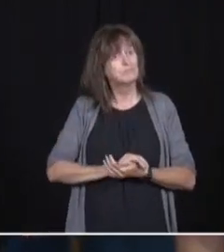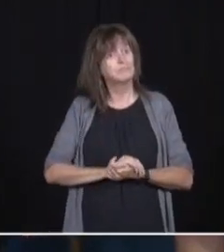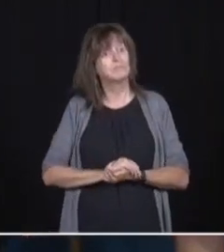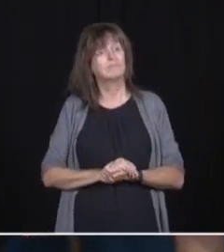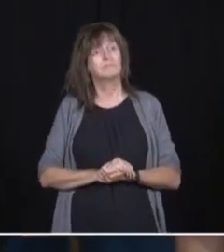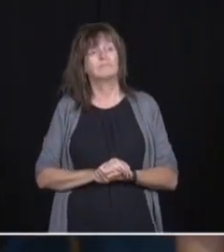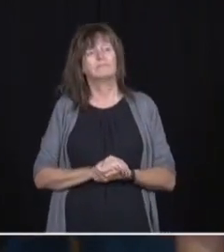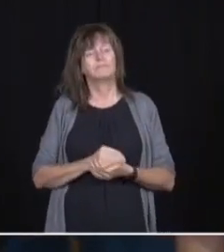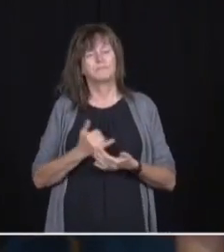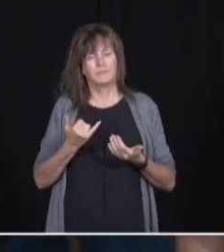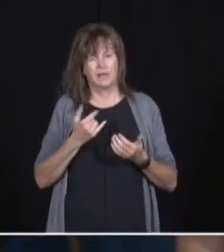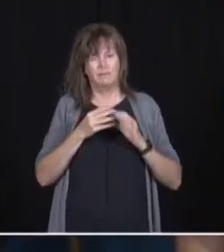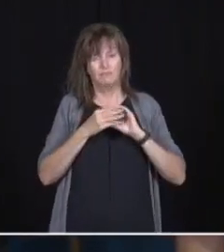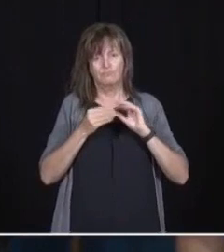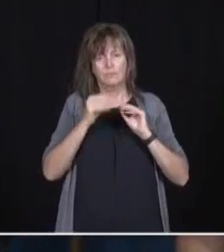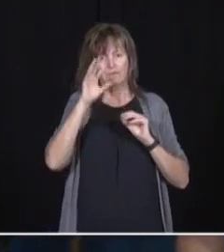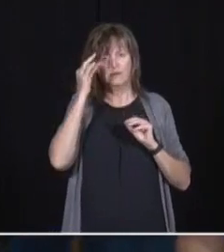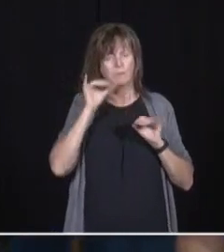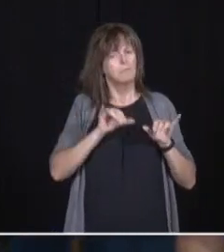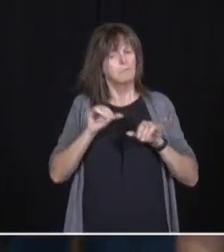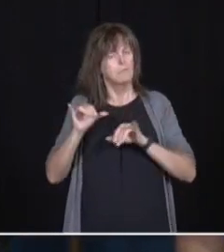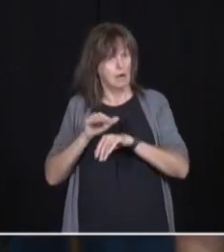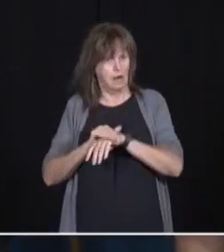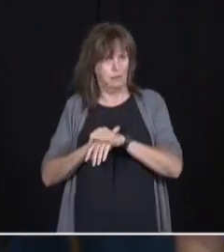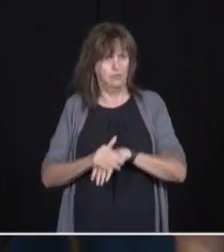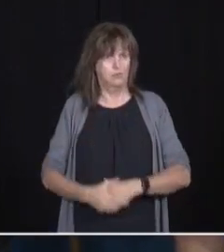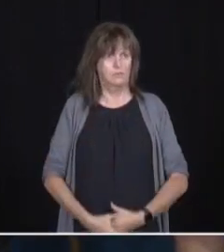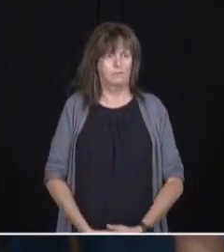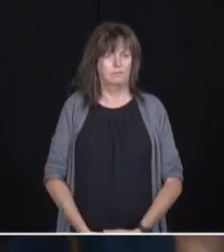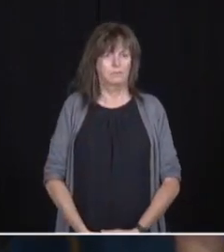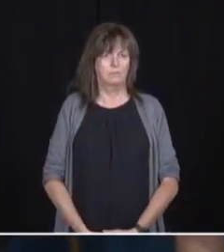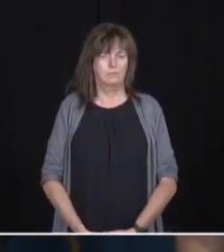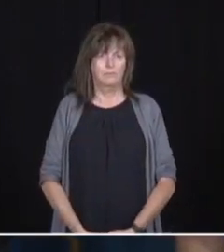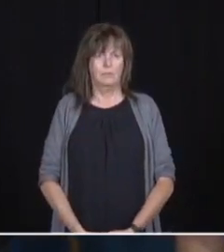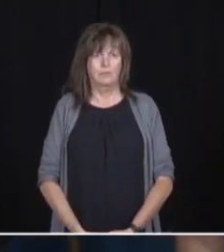represent their concerns to ensure recovery for everyone.